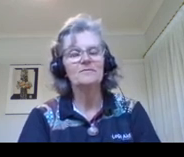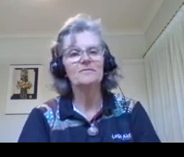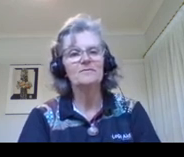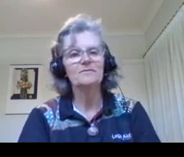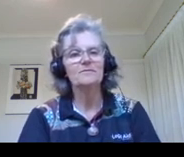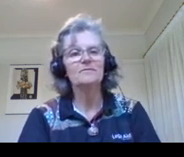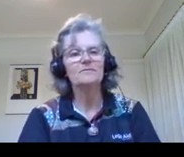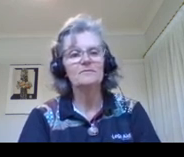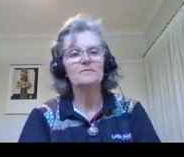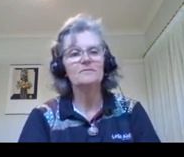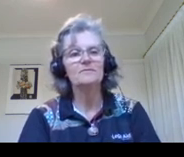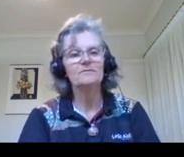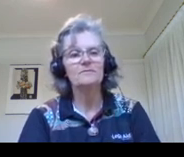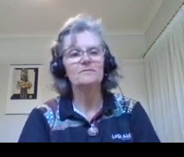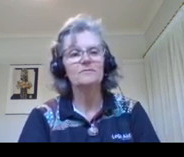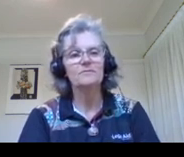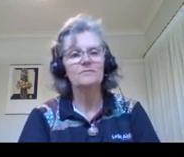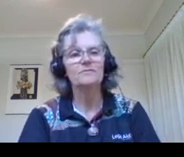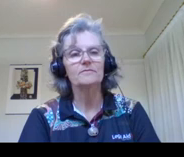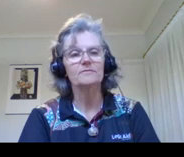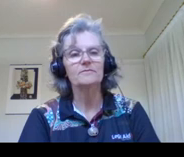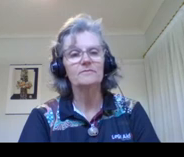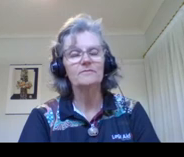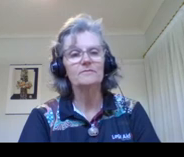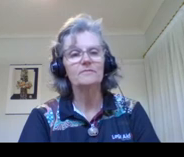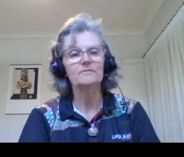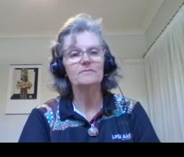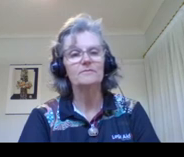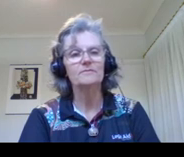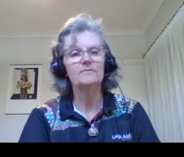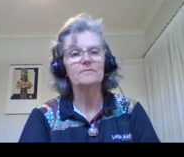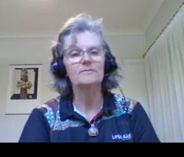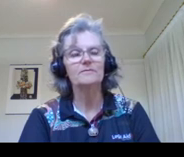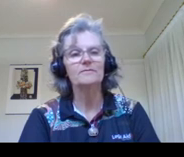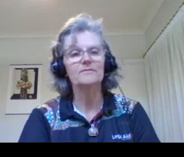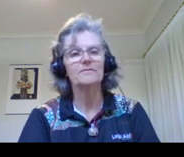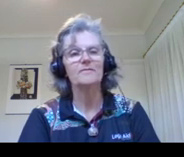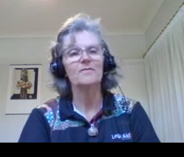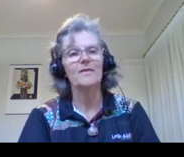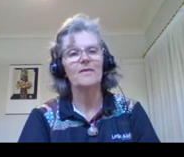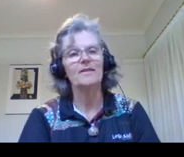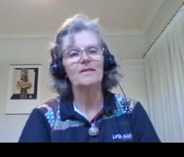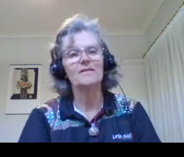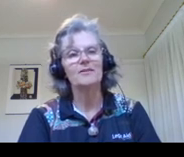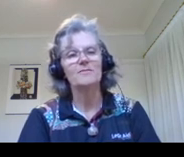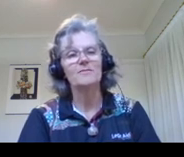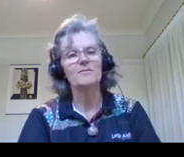to me or my auntie you know so you got all week to be sharing all your information what you've heard